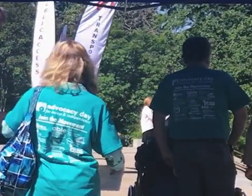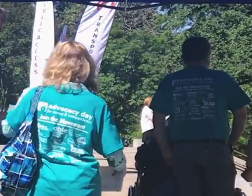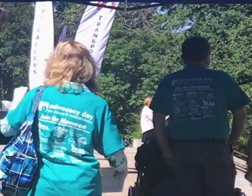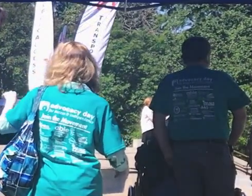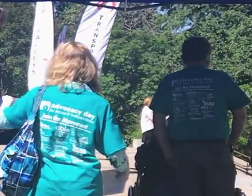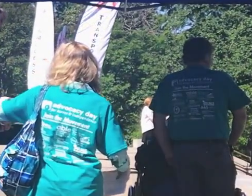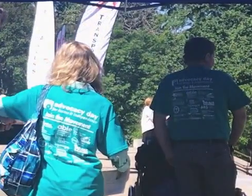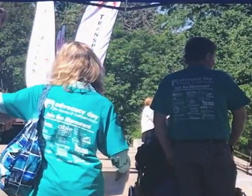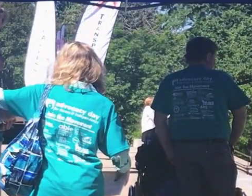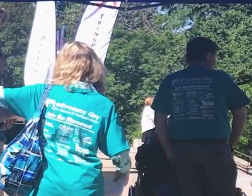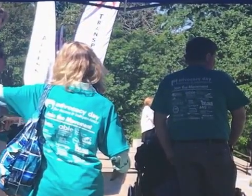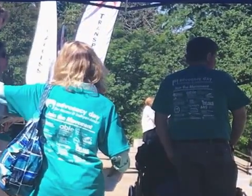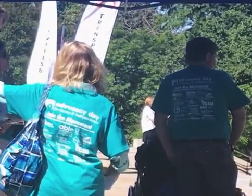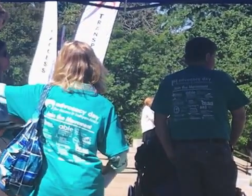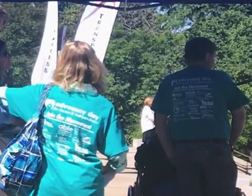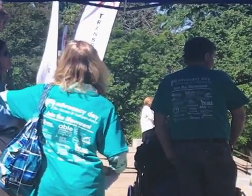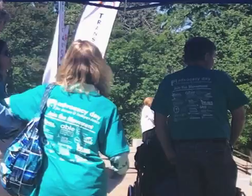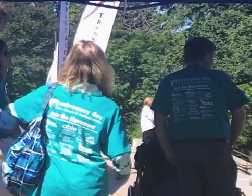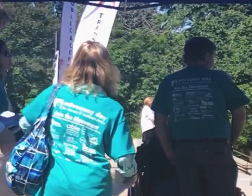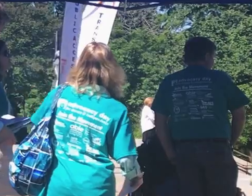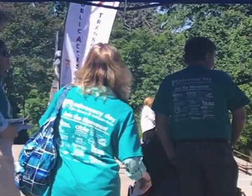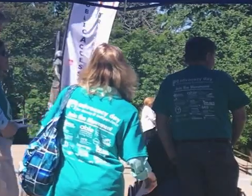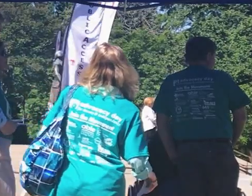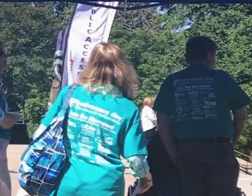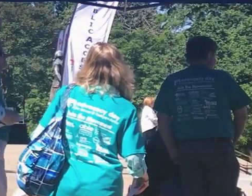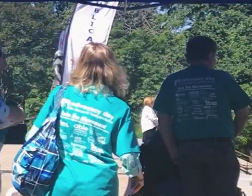The money sits in there, you can use it when you need it.